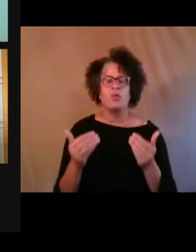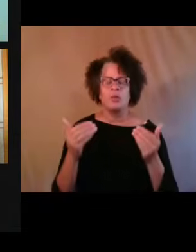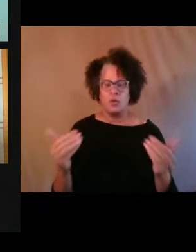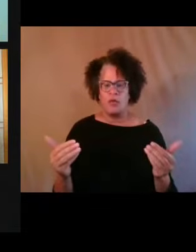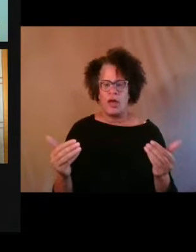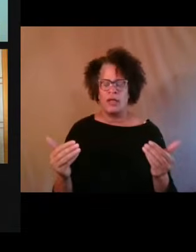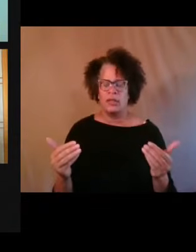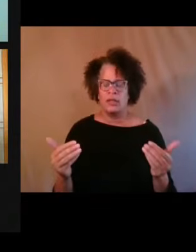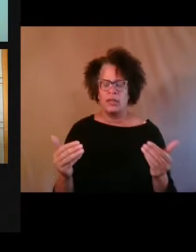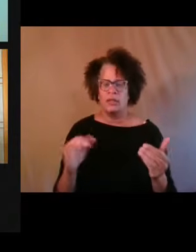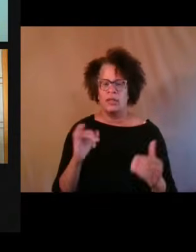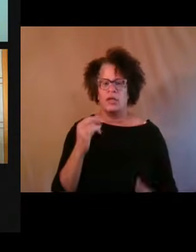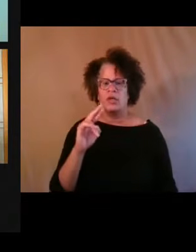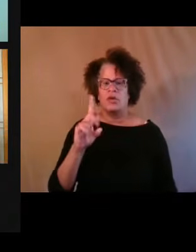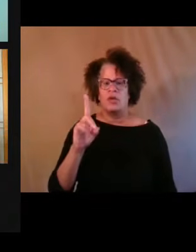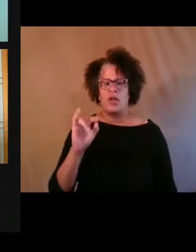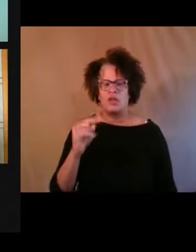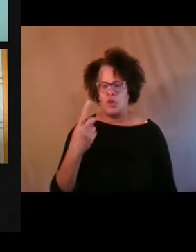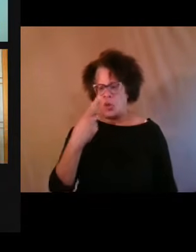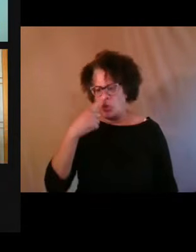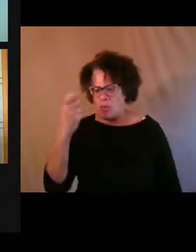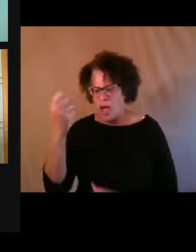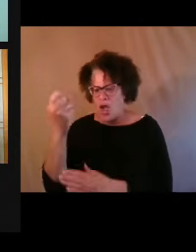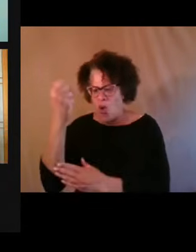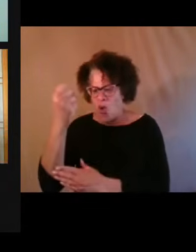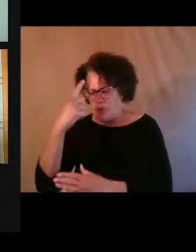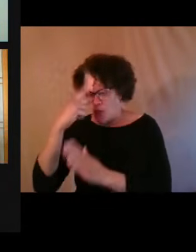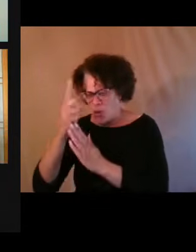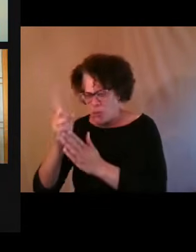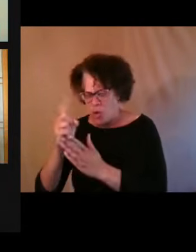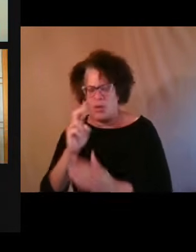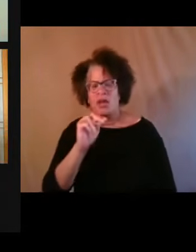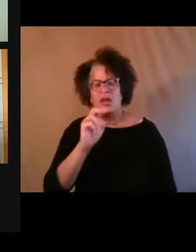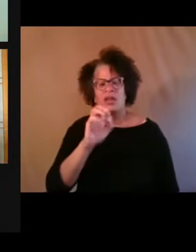Judith, if you can hold that for just a moment. Nala, can you talk for a second about the work